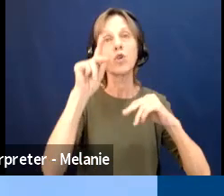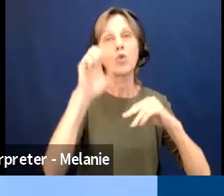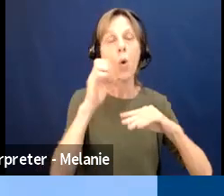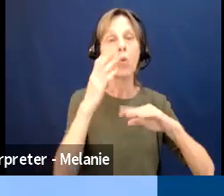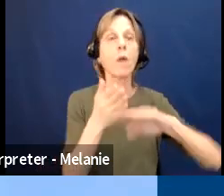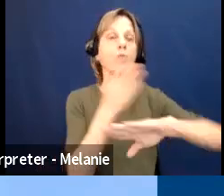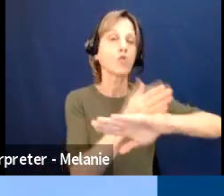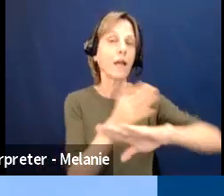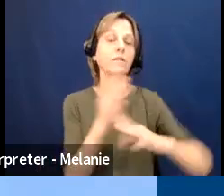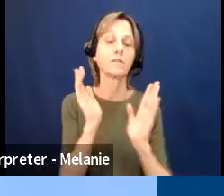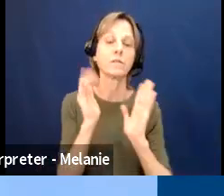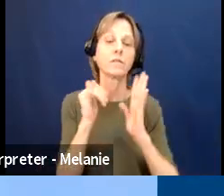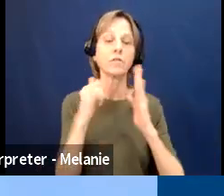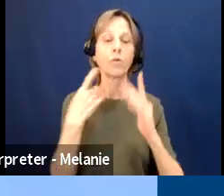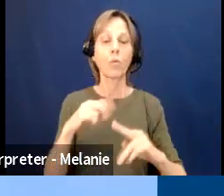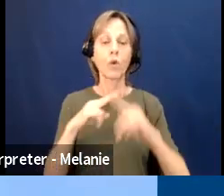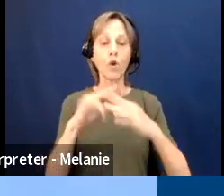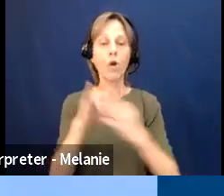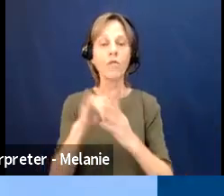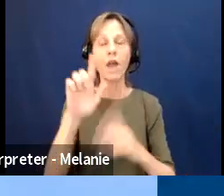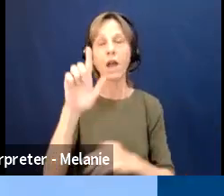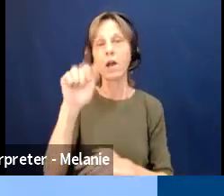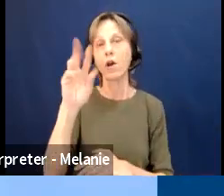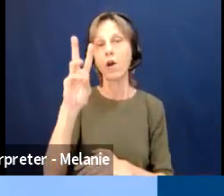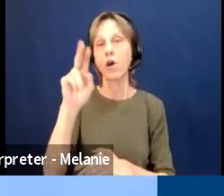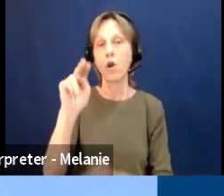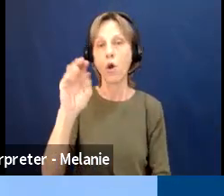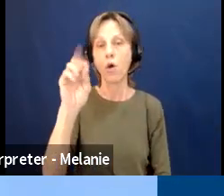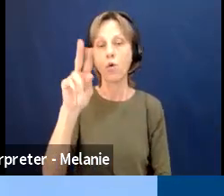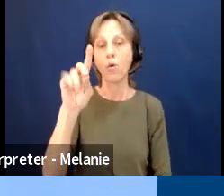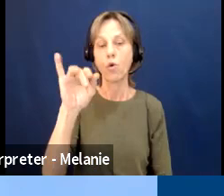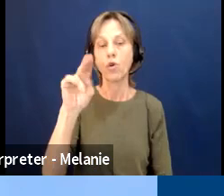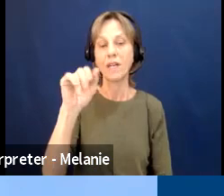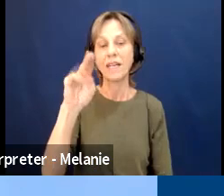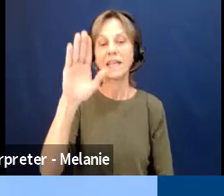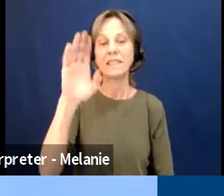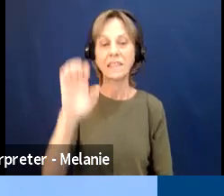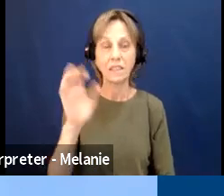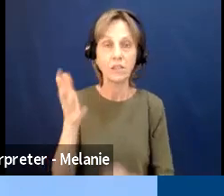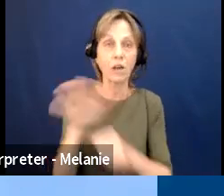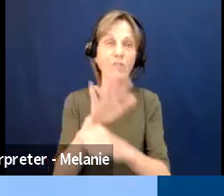again there are certain policy limits in place we know it can be confusing especially if you